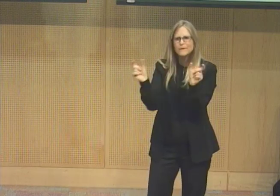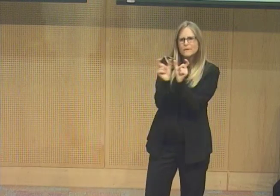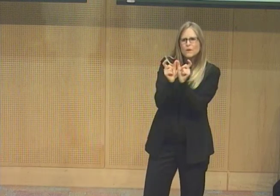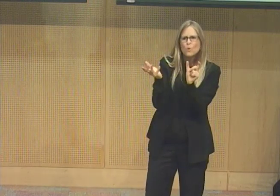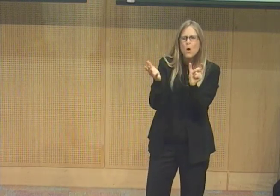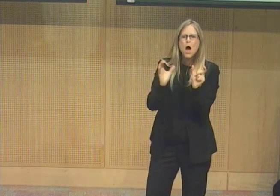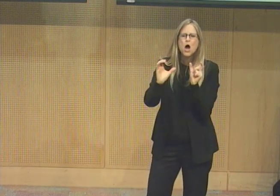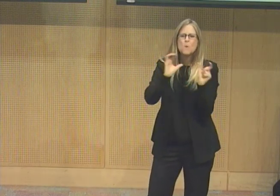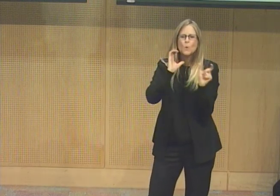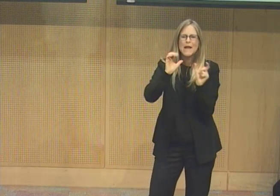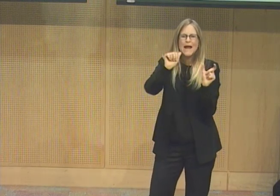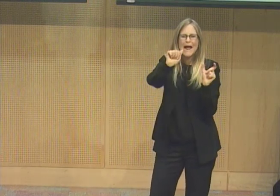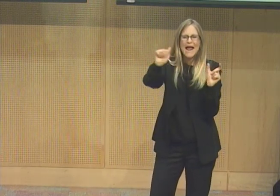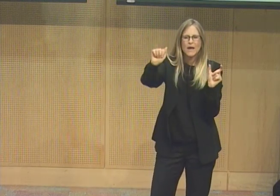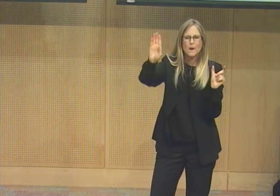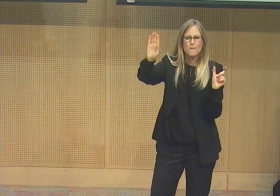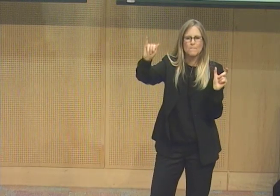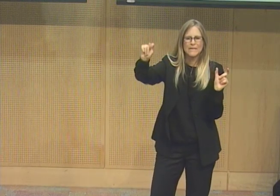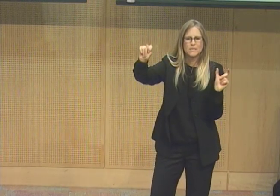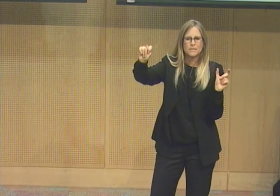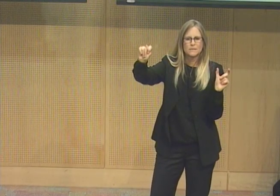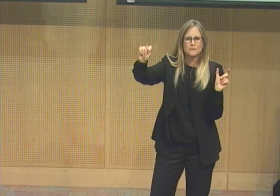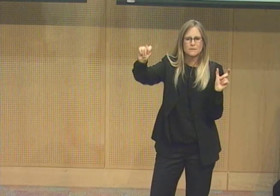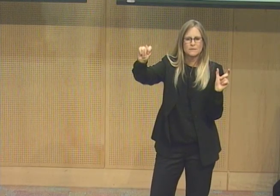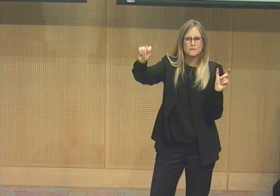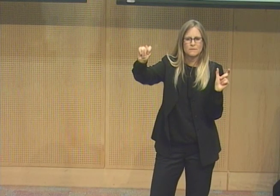two words that typically came up together were